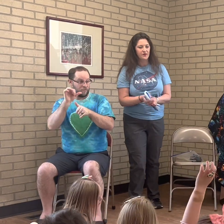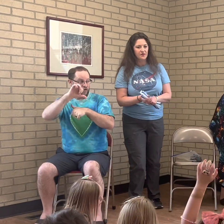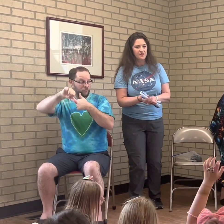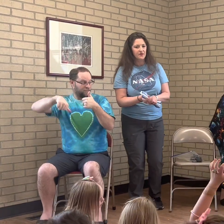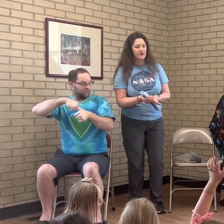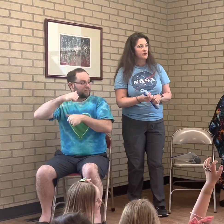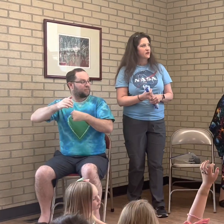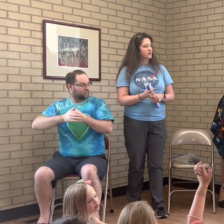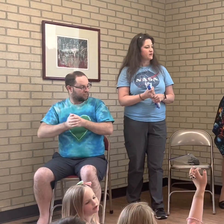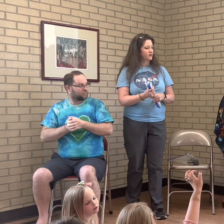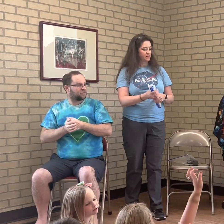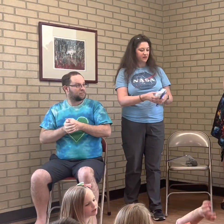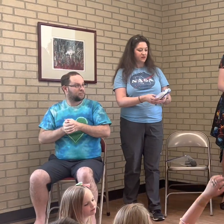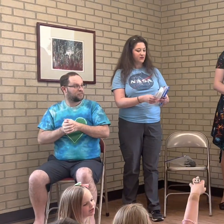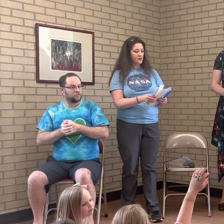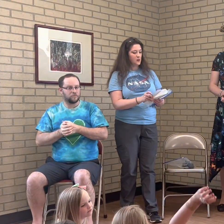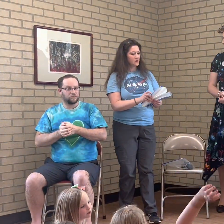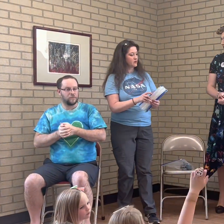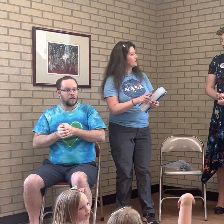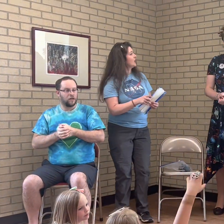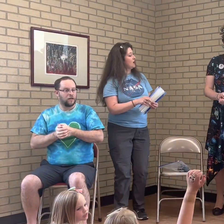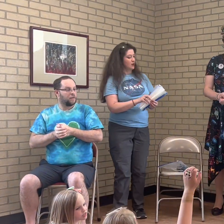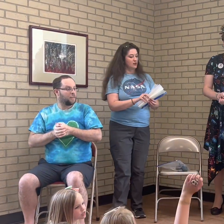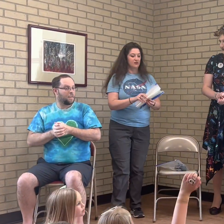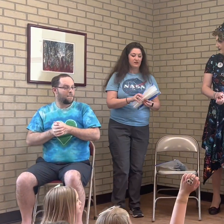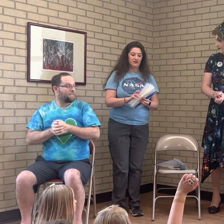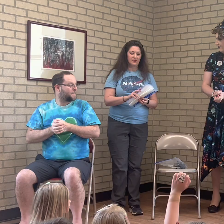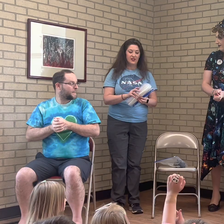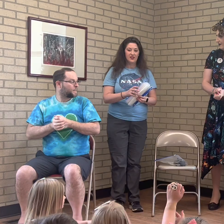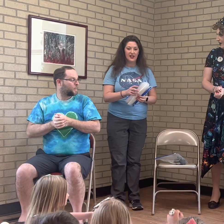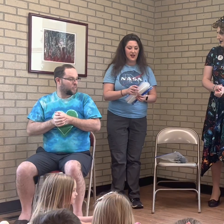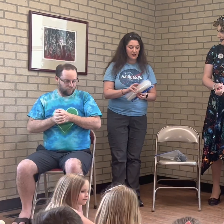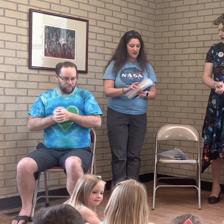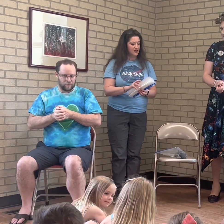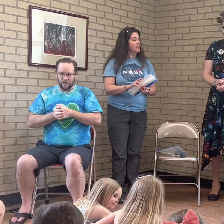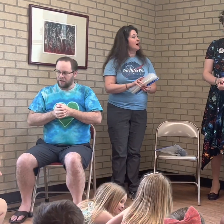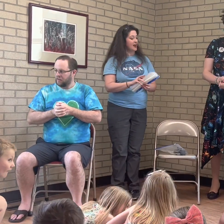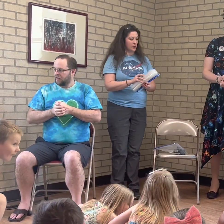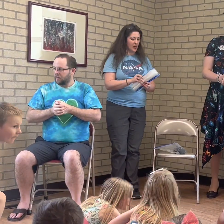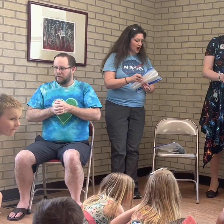Miss Cali: Alright! So, partner up? Is that where we are at?